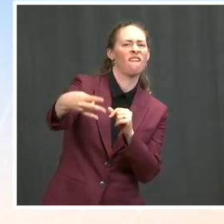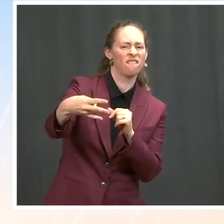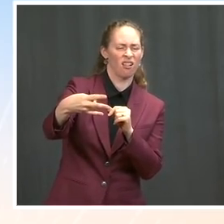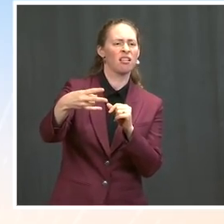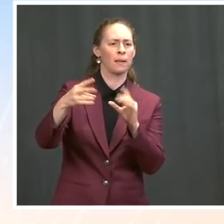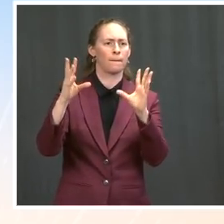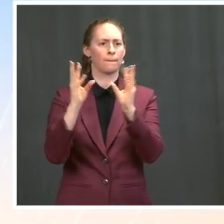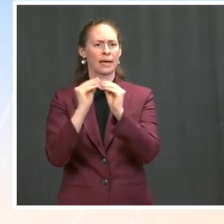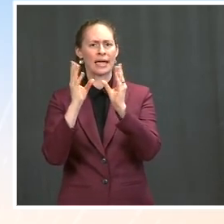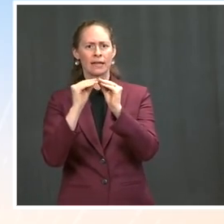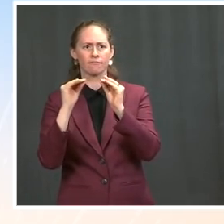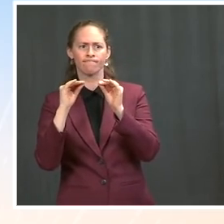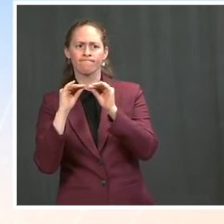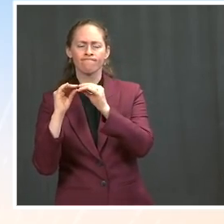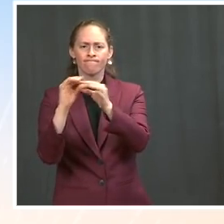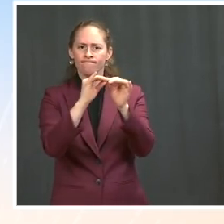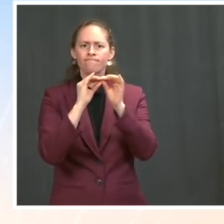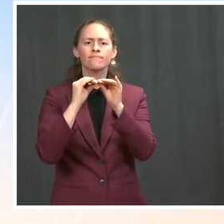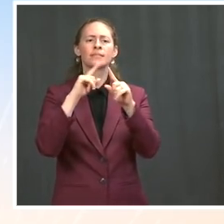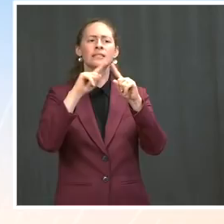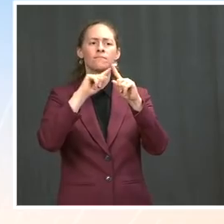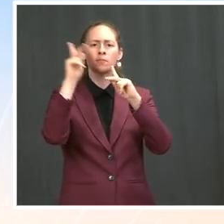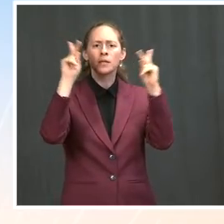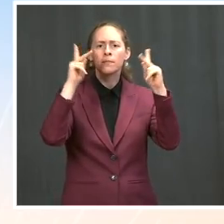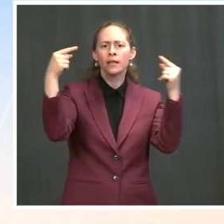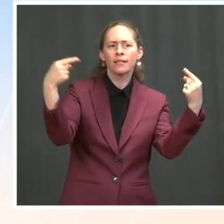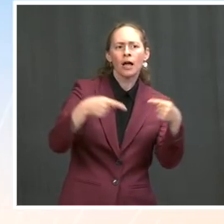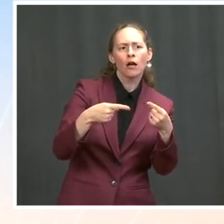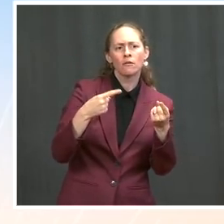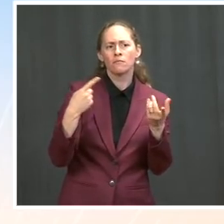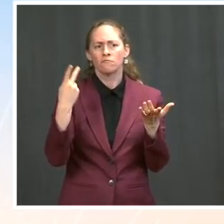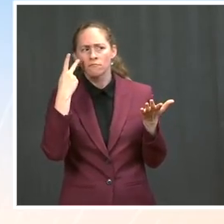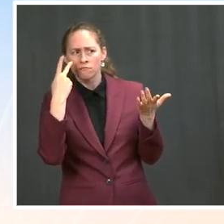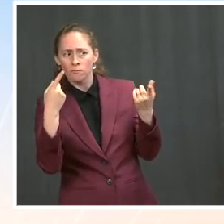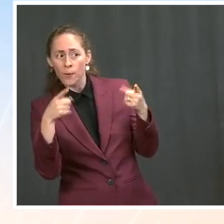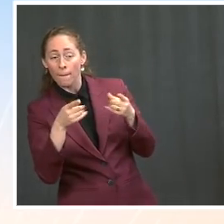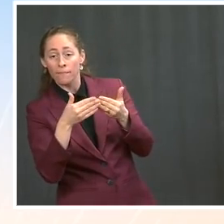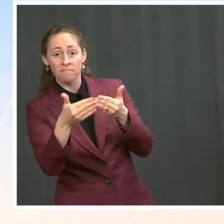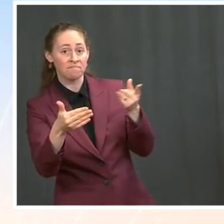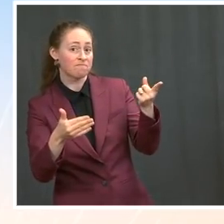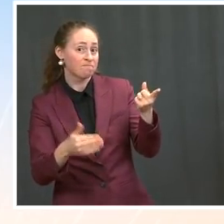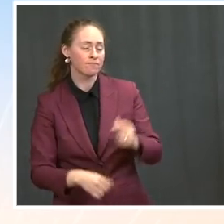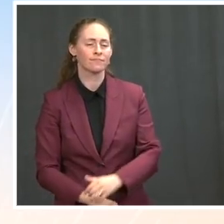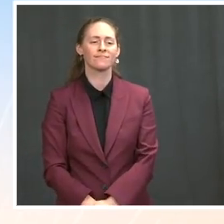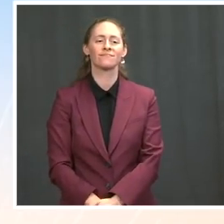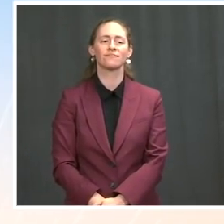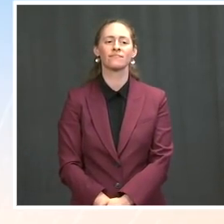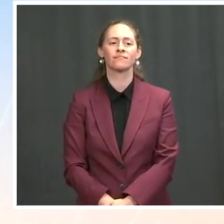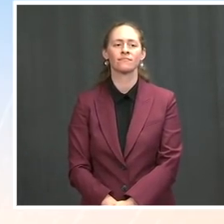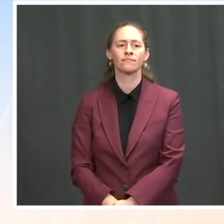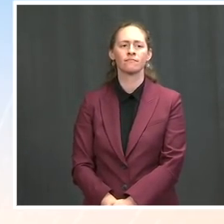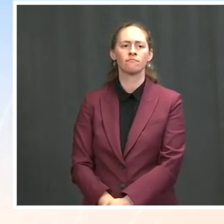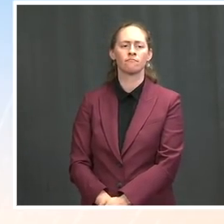And we're looking forward to seeing where that goes moving forward. Go ahead, Peter. The Press: Thank you, Jen. On COVID-19 origins, Jake Sullivan said this week